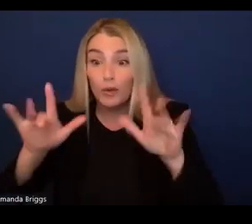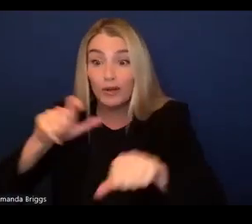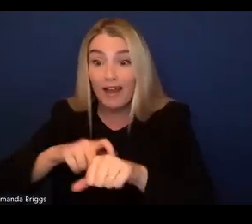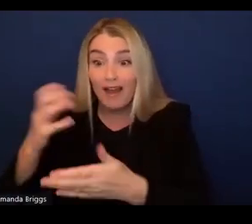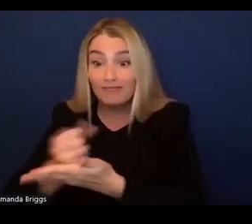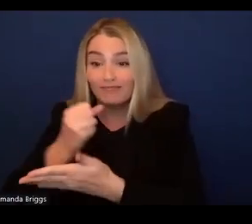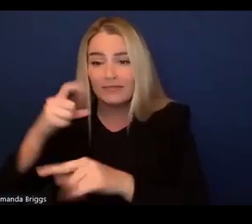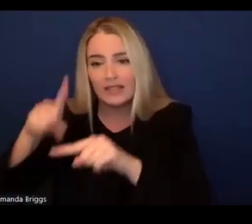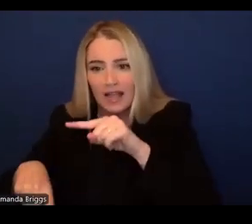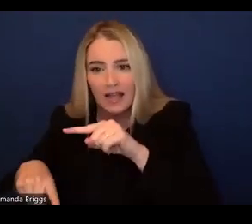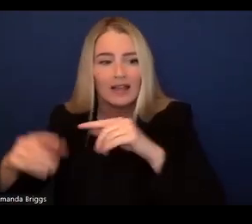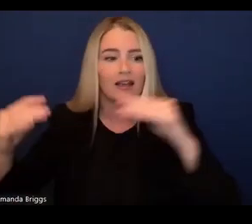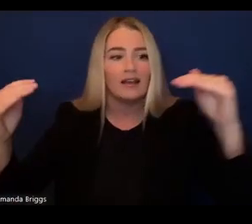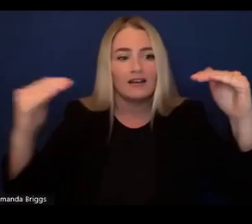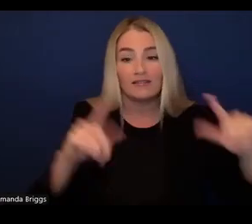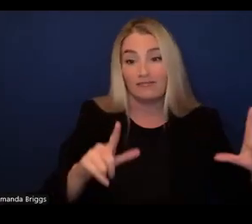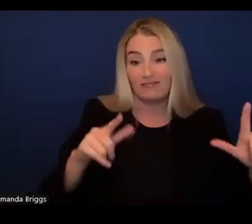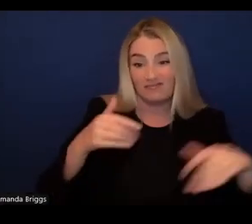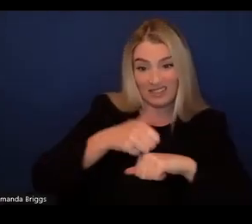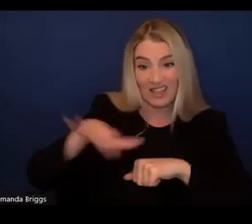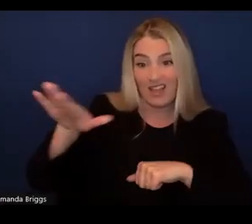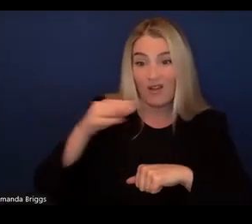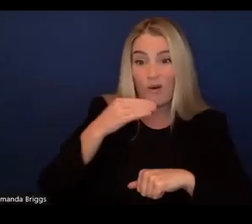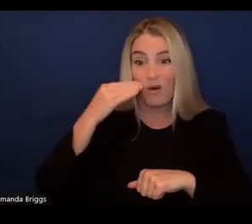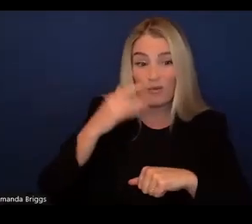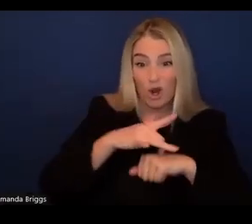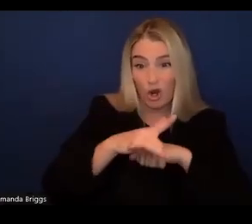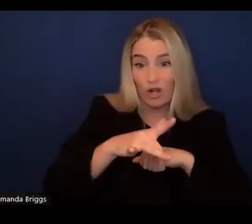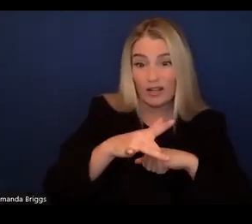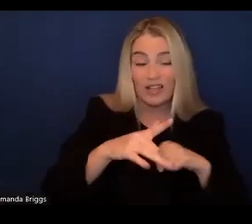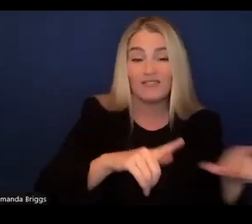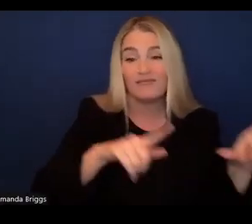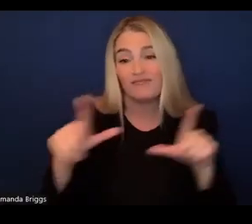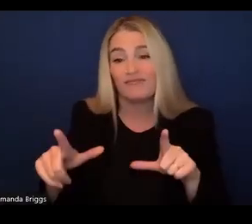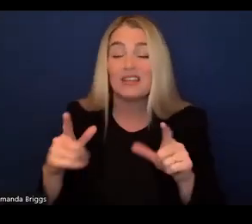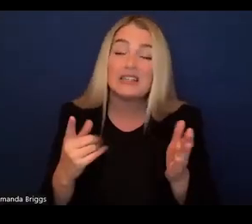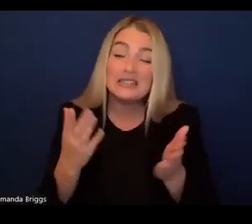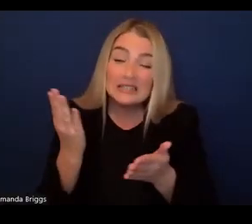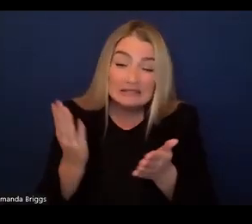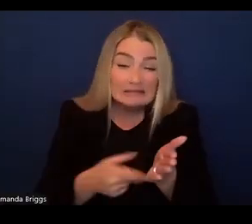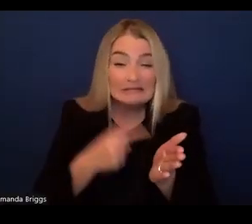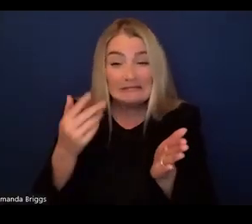Many times they get sent home early. And in some, on some occasions.